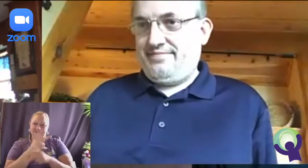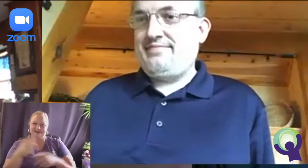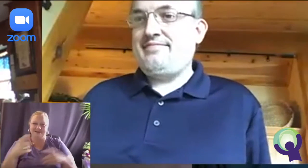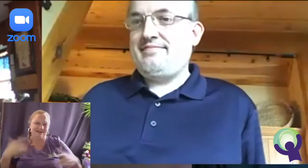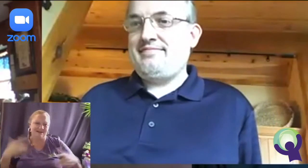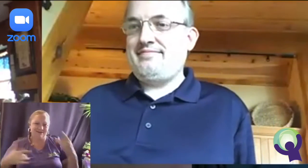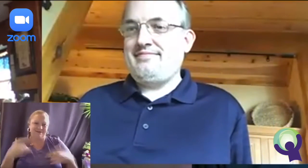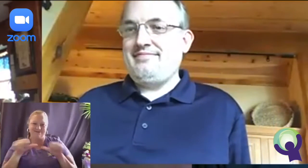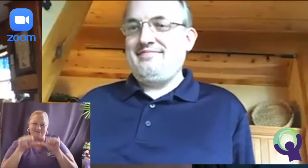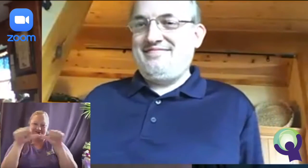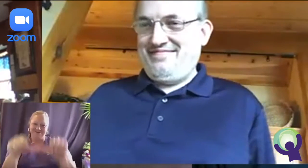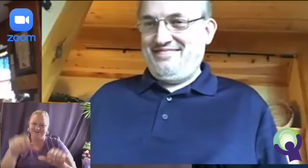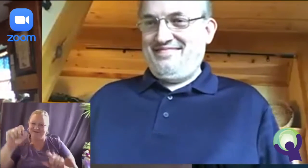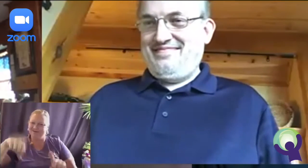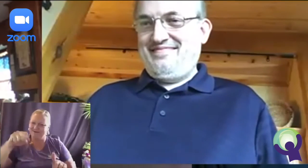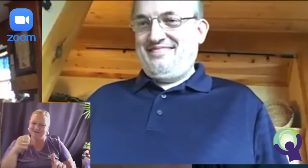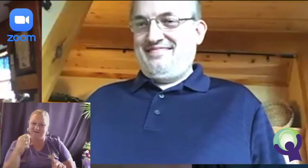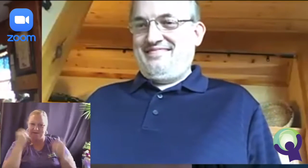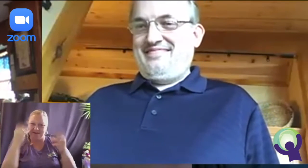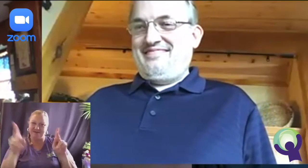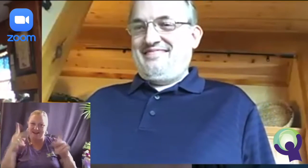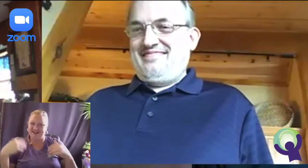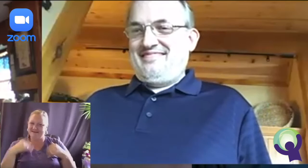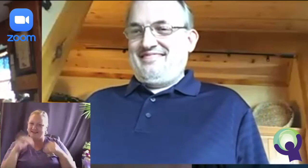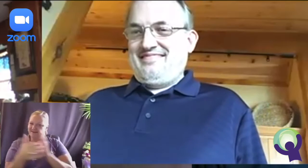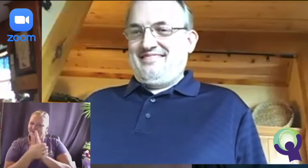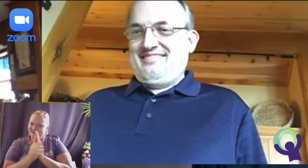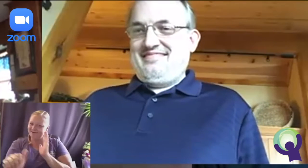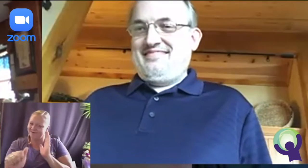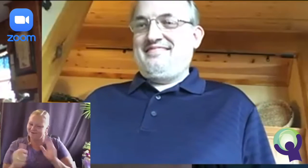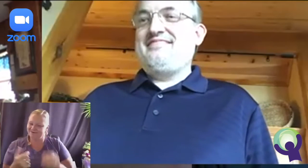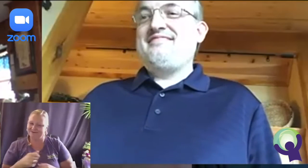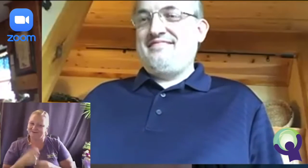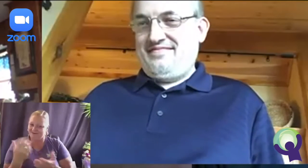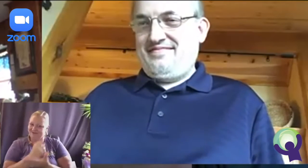Yes, you definitely have to just keep your mind on it and keep going and it sounds like you've really